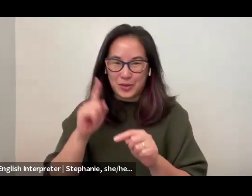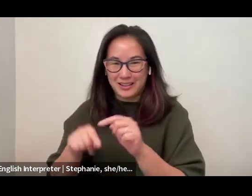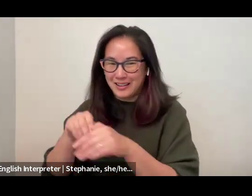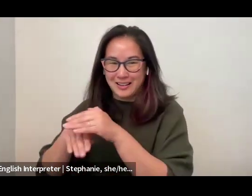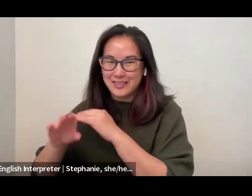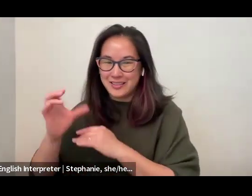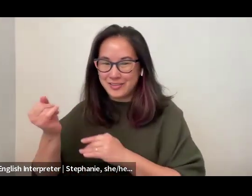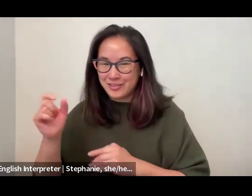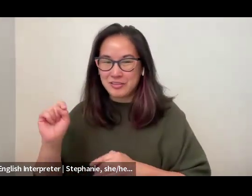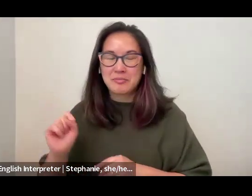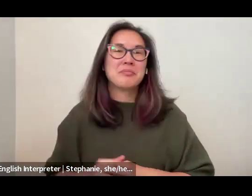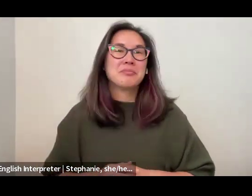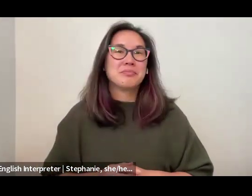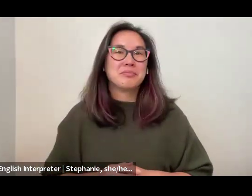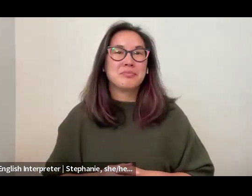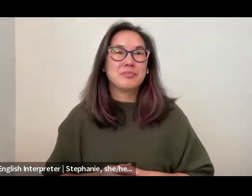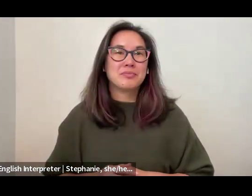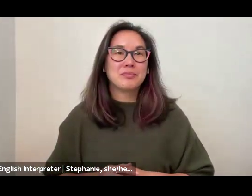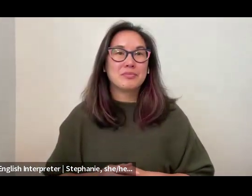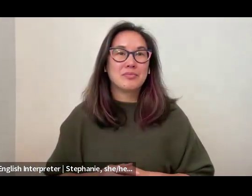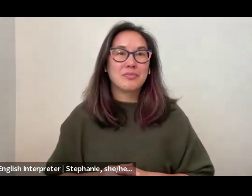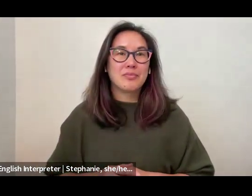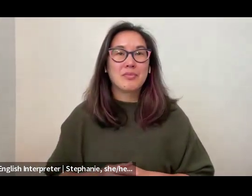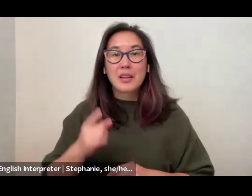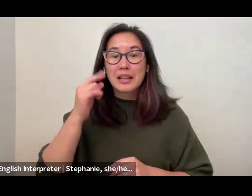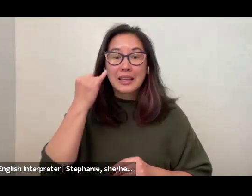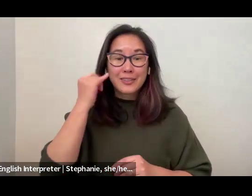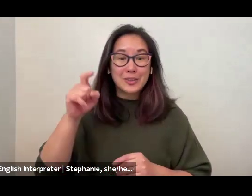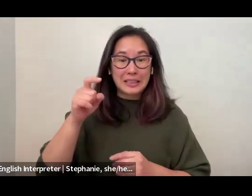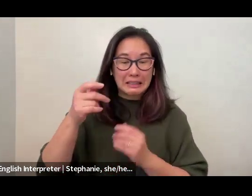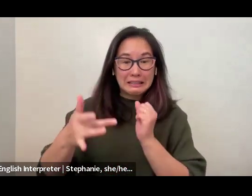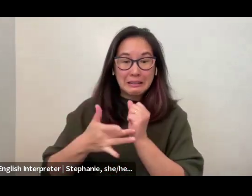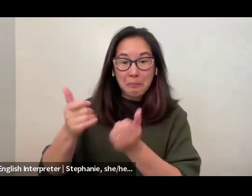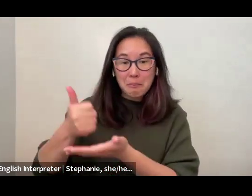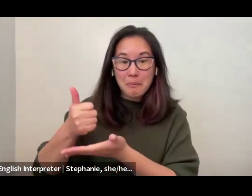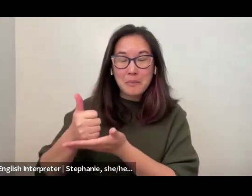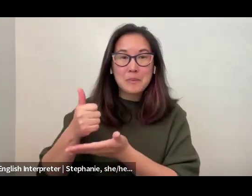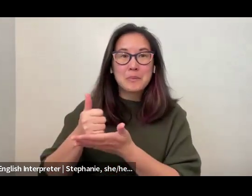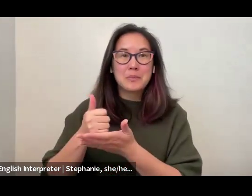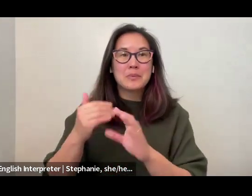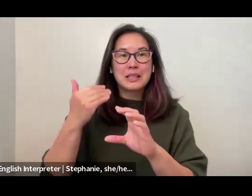And for tech support, you can message Emily Beitiks through the chat,